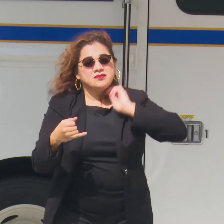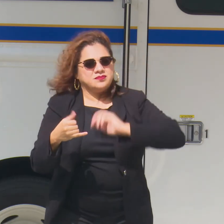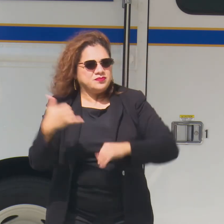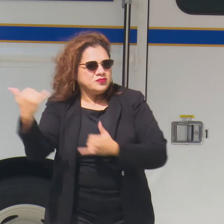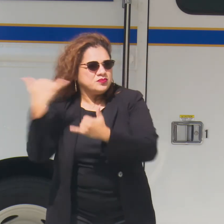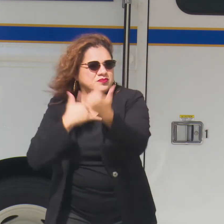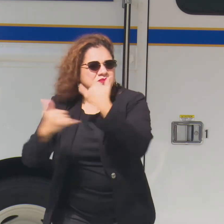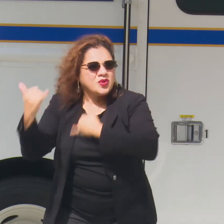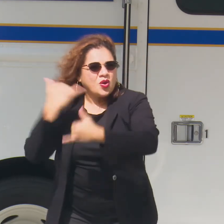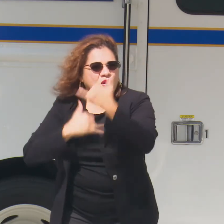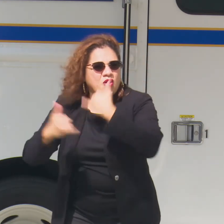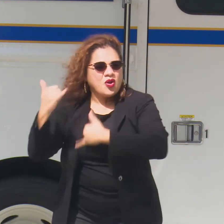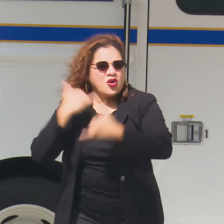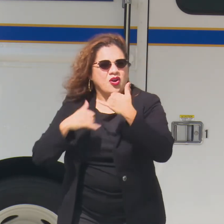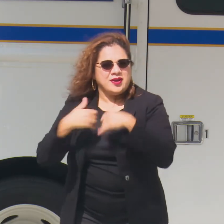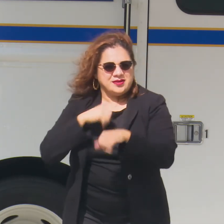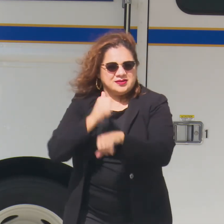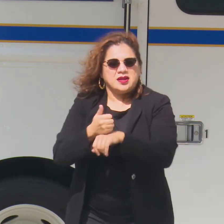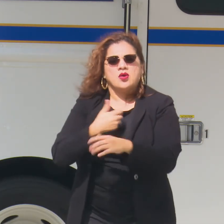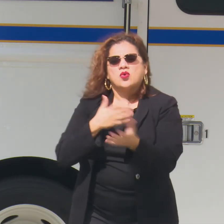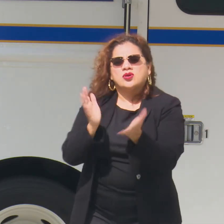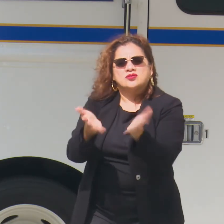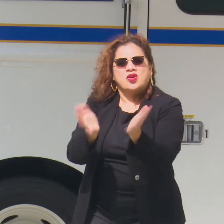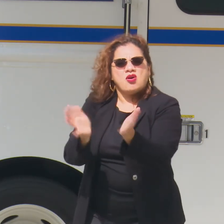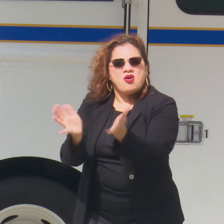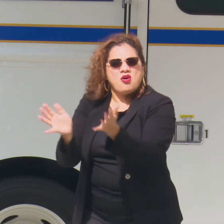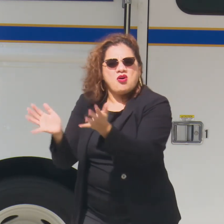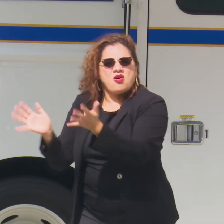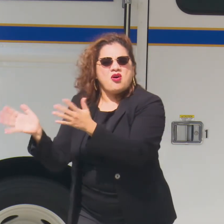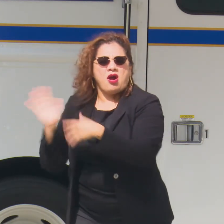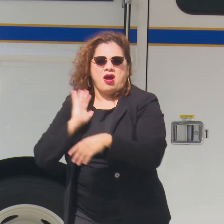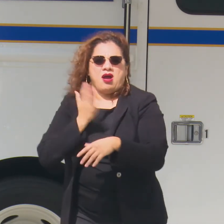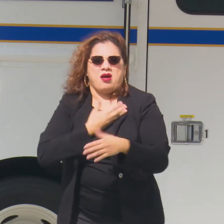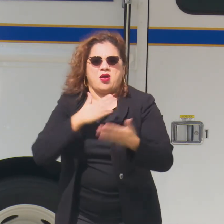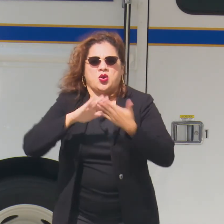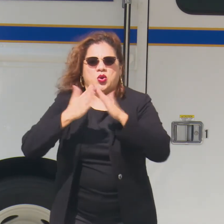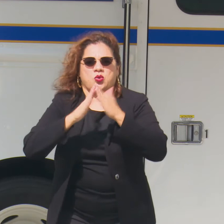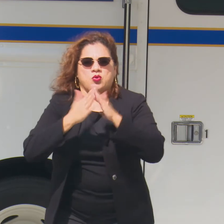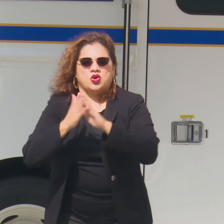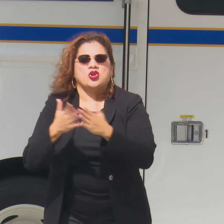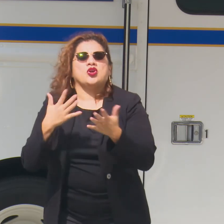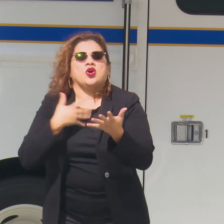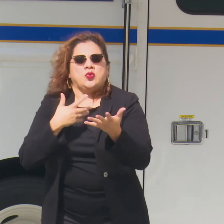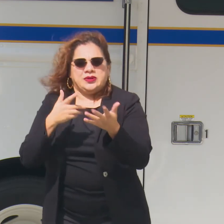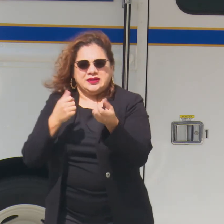our community as well as all the work in, in organizing with workers. And what we